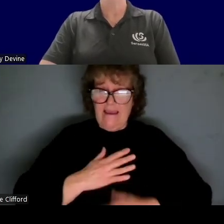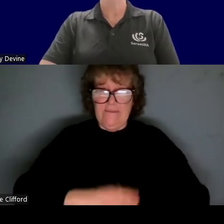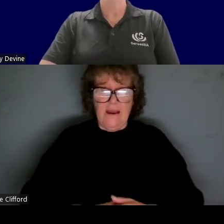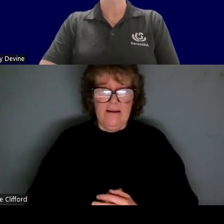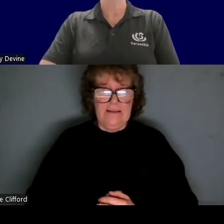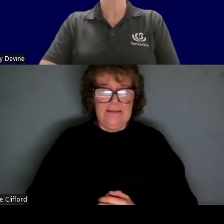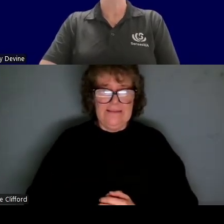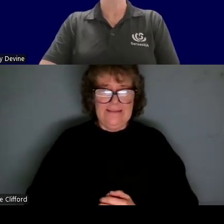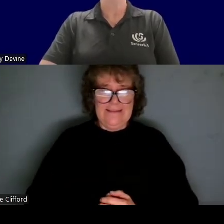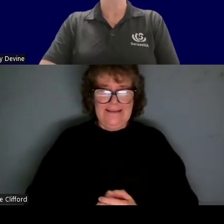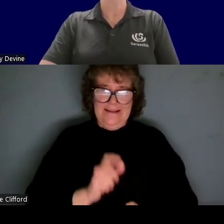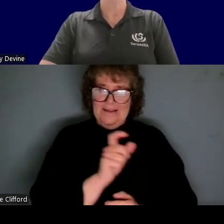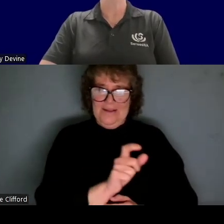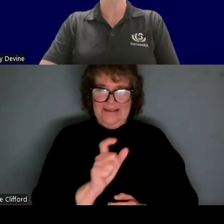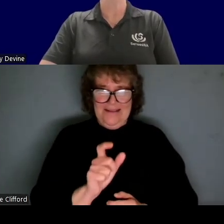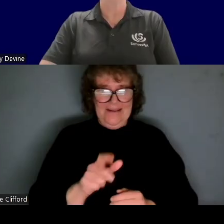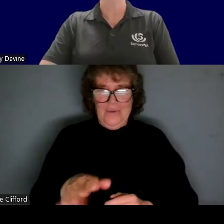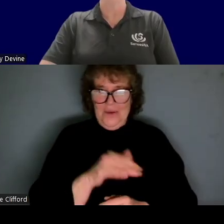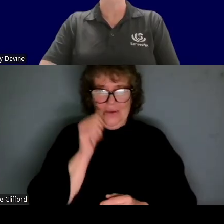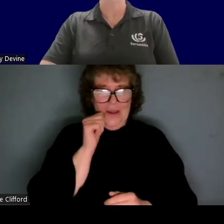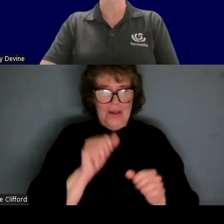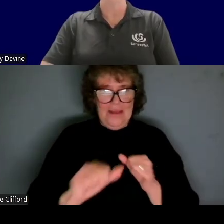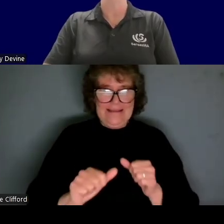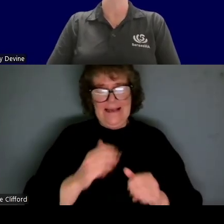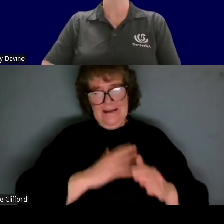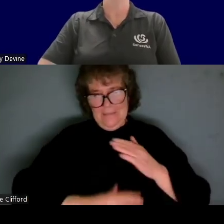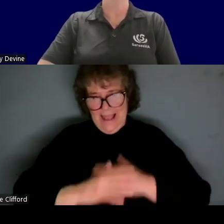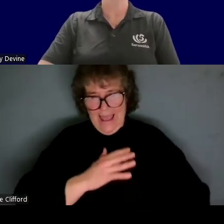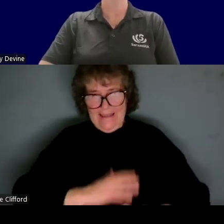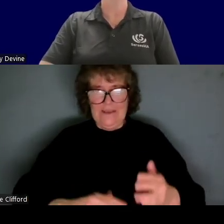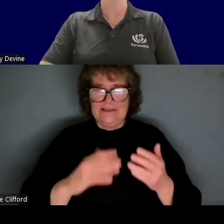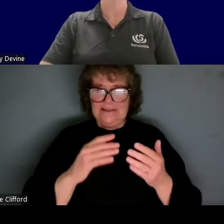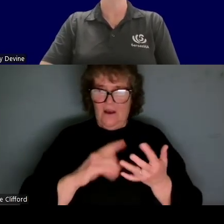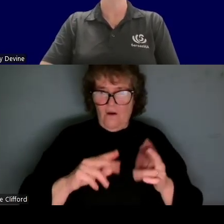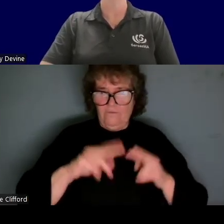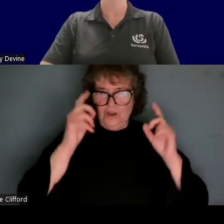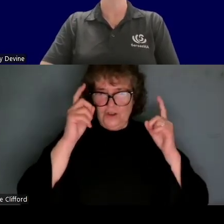everybody knows best is "behaviours of concern". These are the behaviours that individuals may use